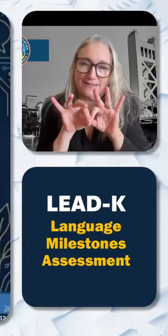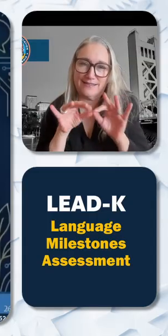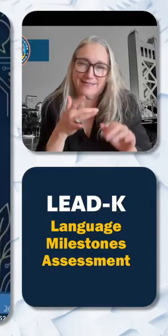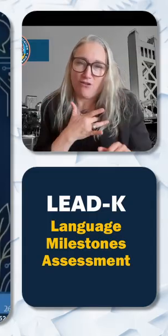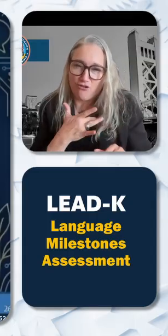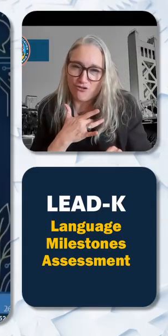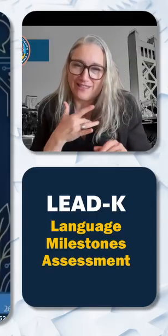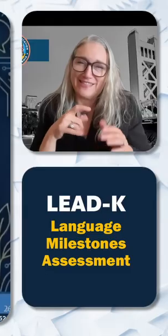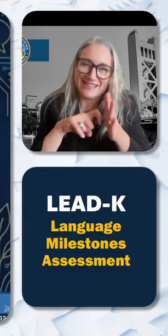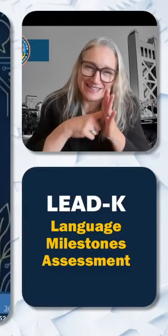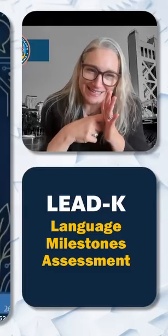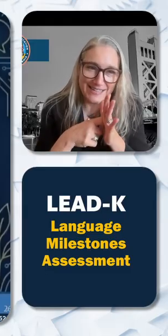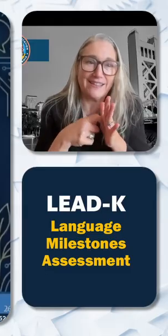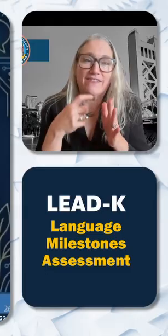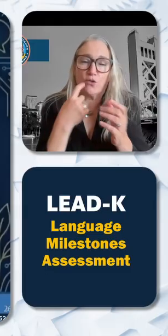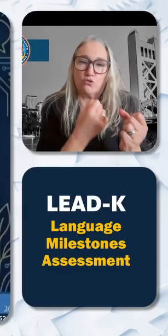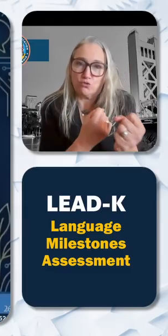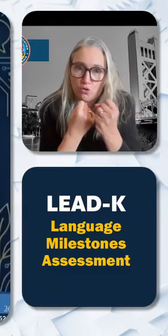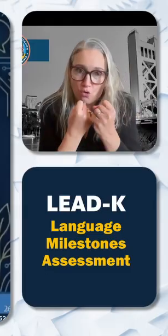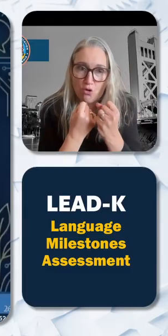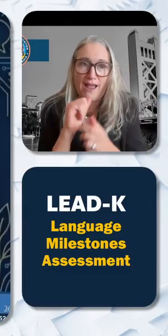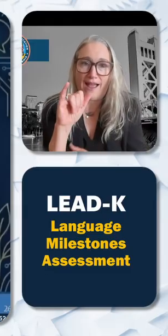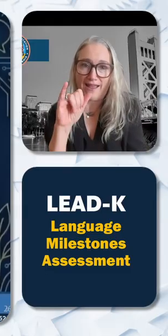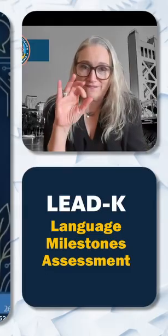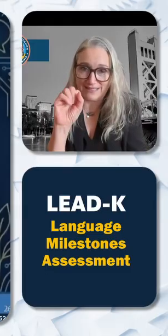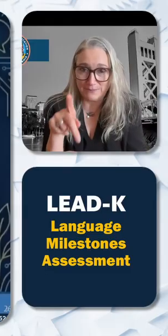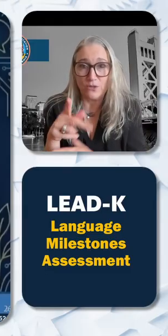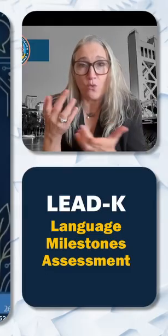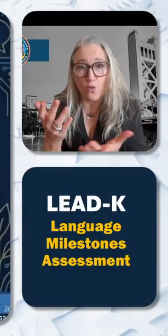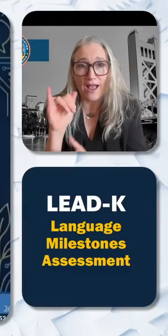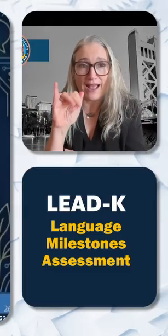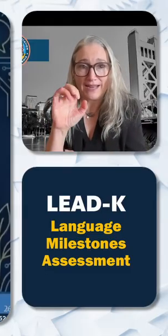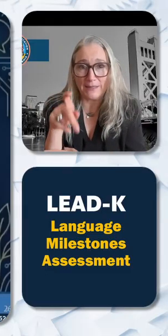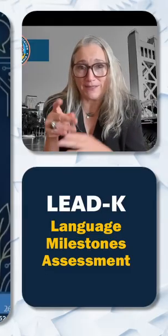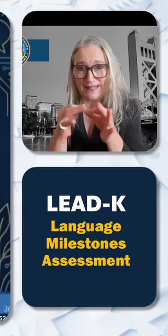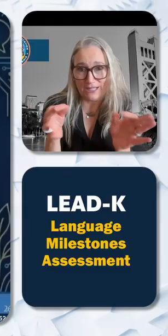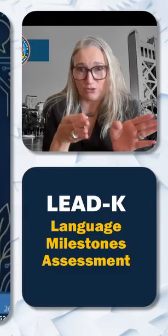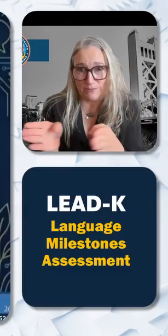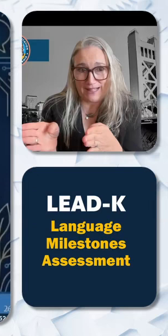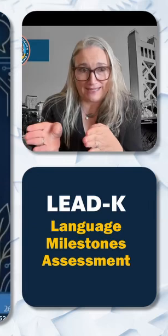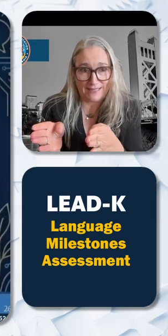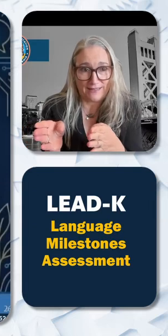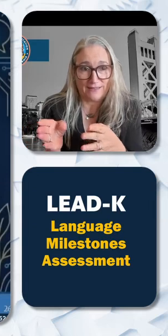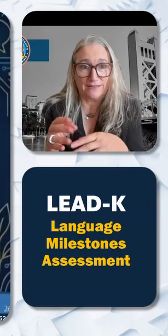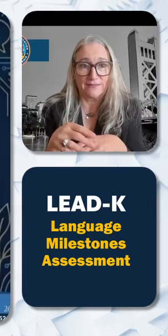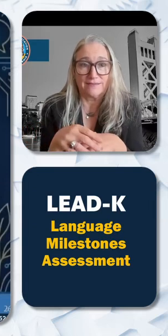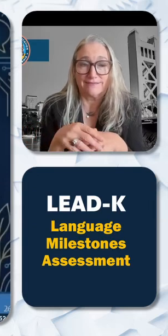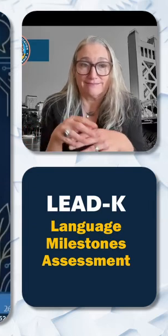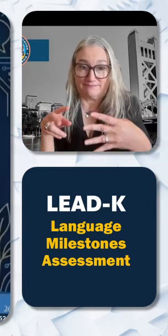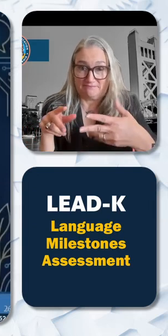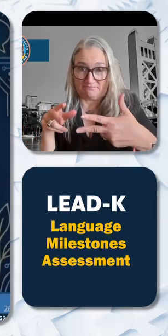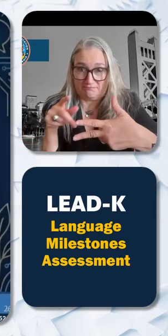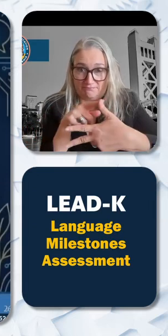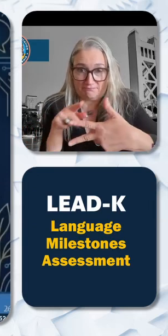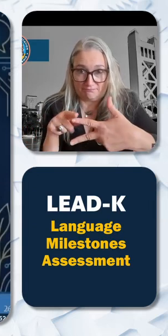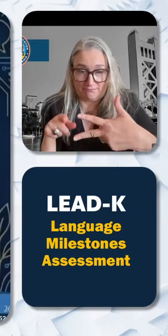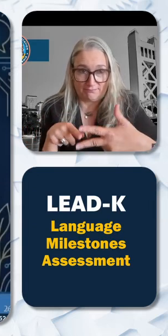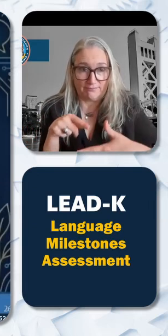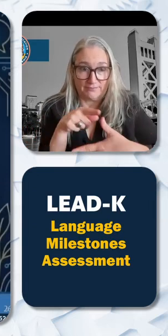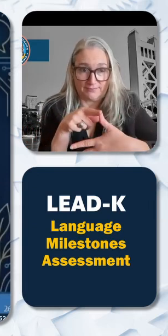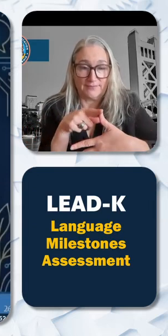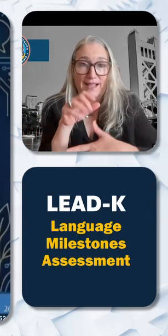SB 210 is the key and the heart for a strong IFSP or language, IEP language plan.